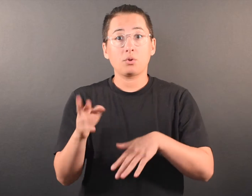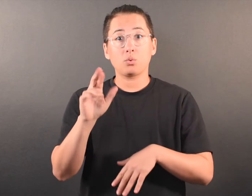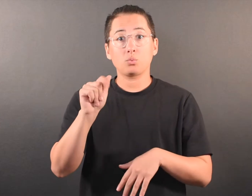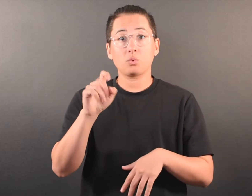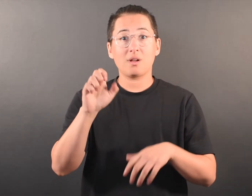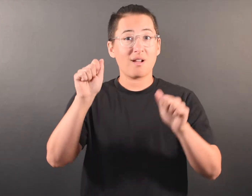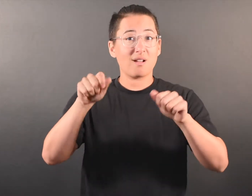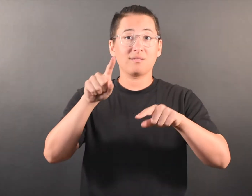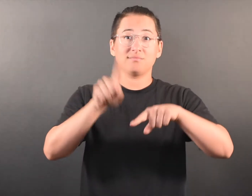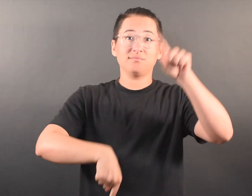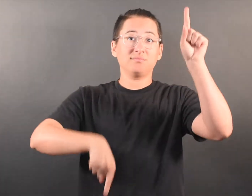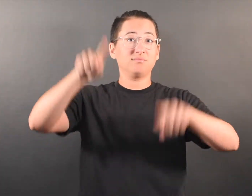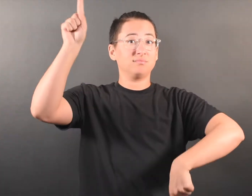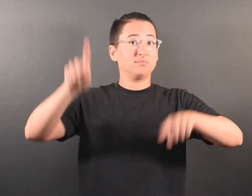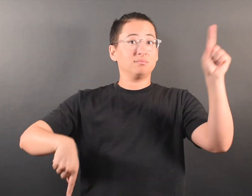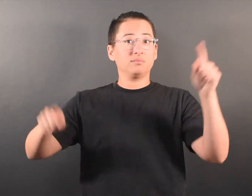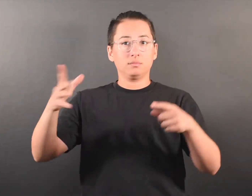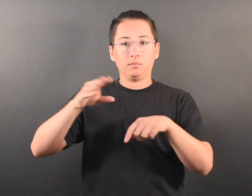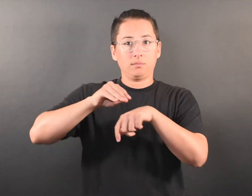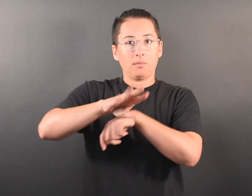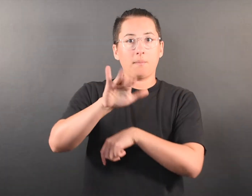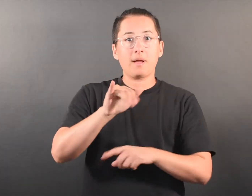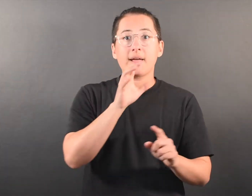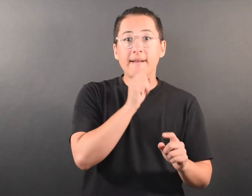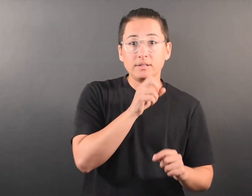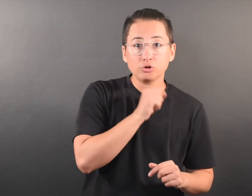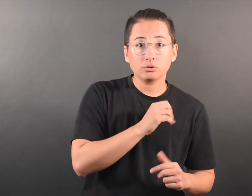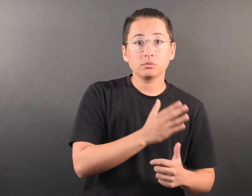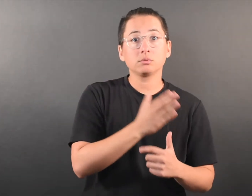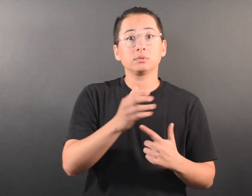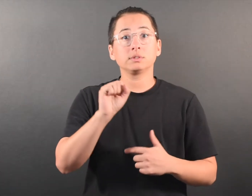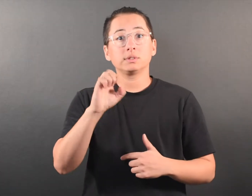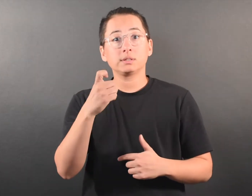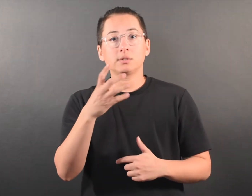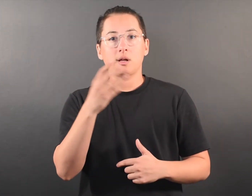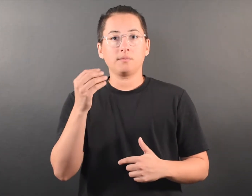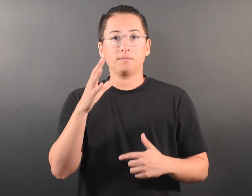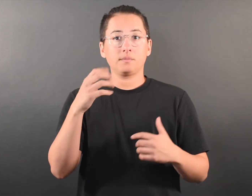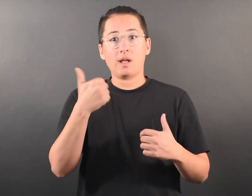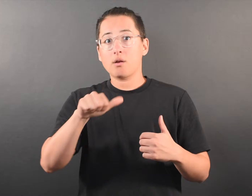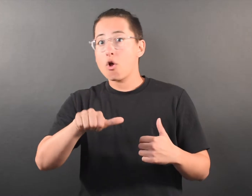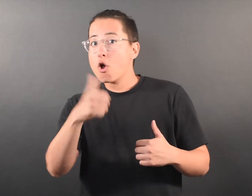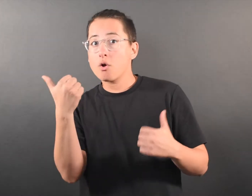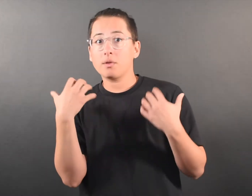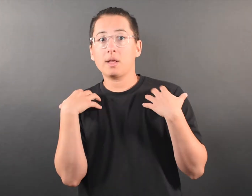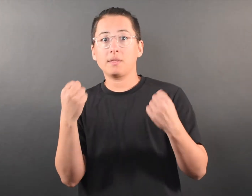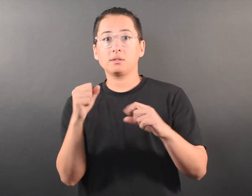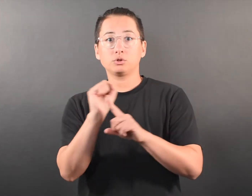mortality rate can vary widely and is influenced by age, sex and underlying health condition.